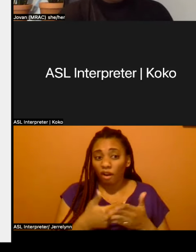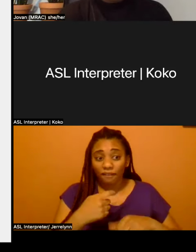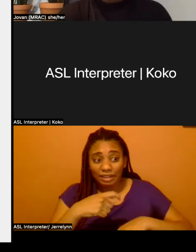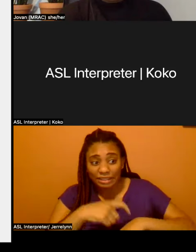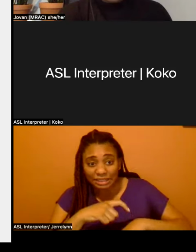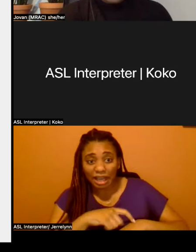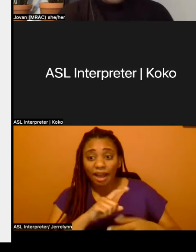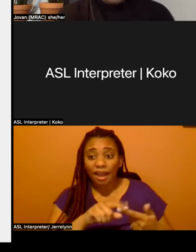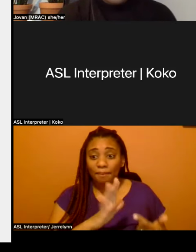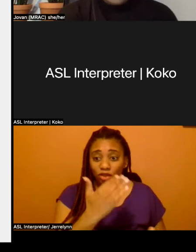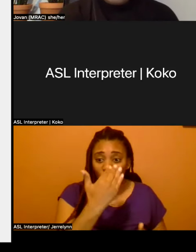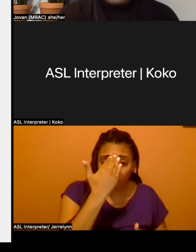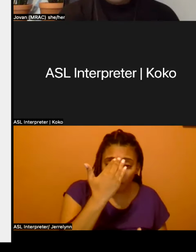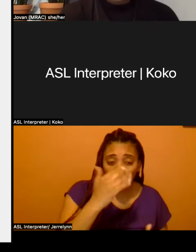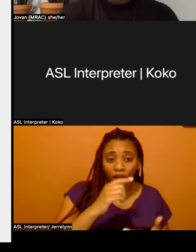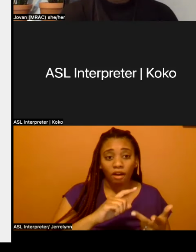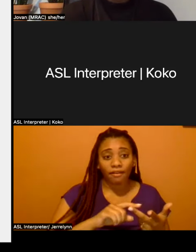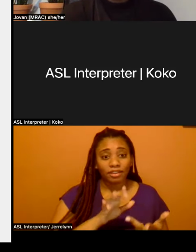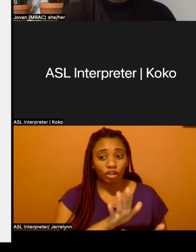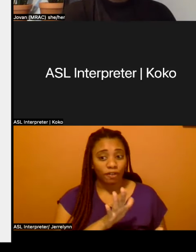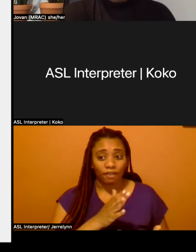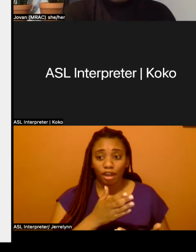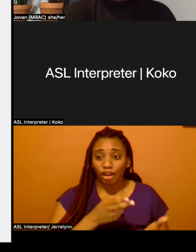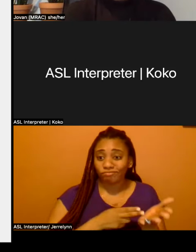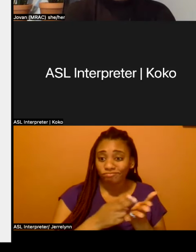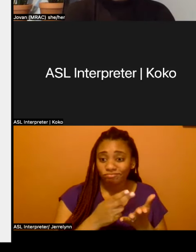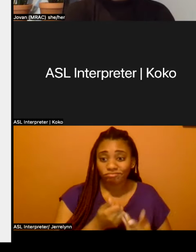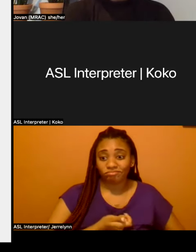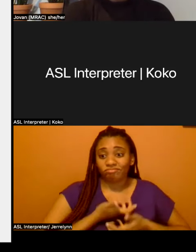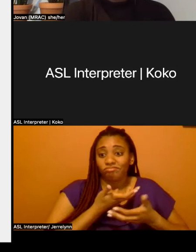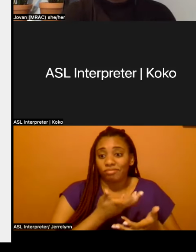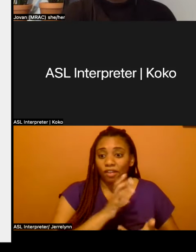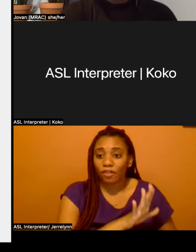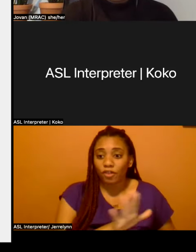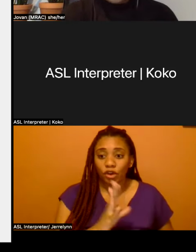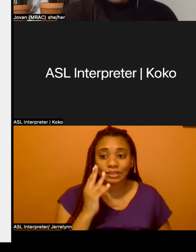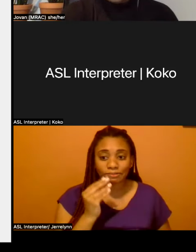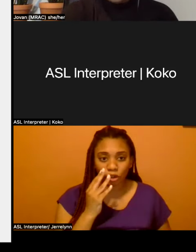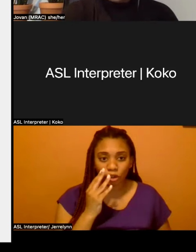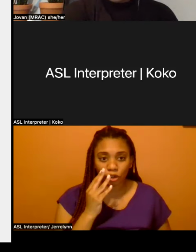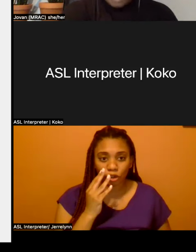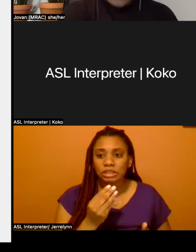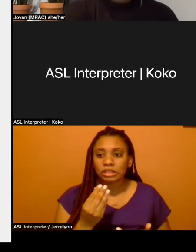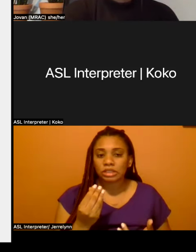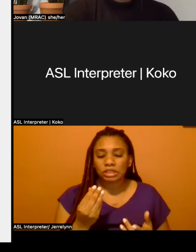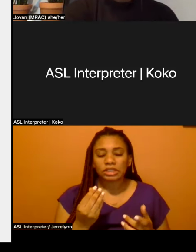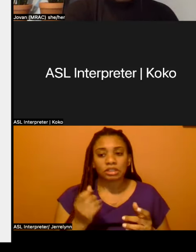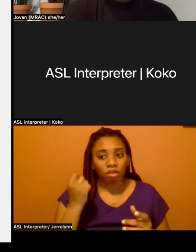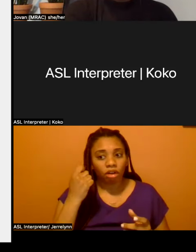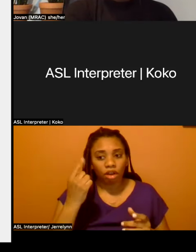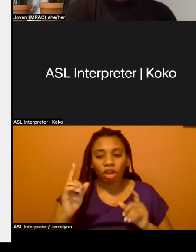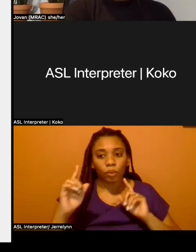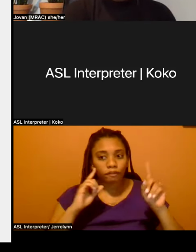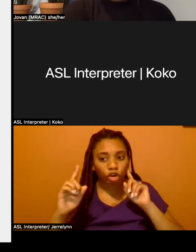and the vulnerability of them sharing their experiences, we've created a... Because we heard a lot of need